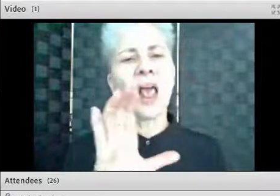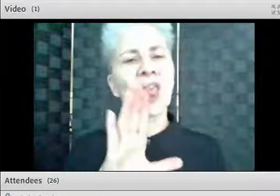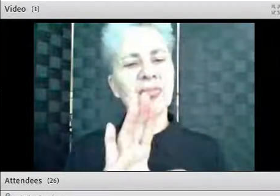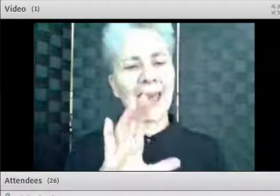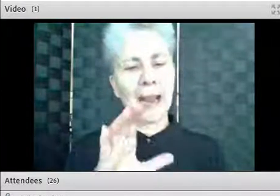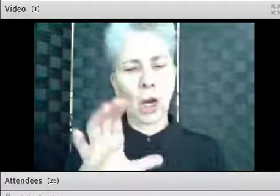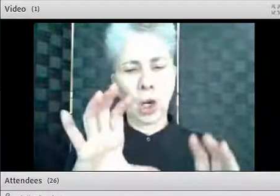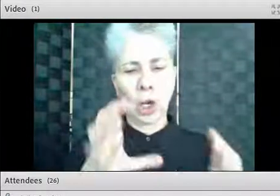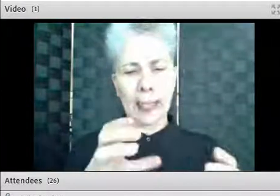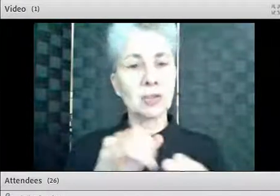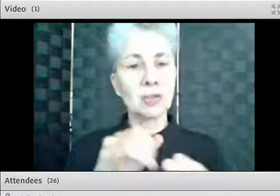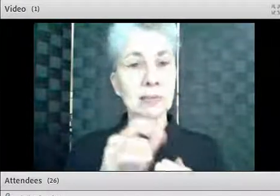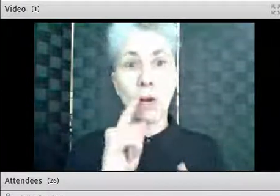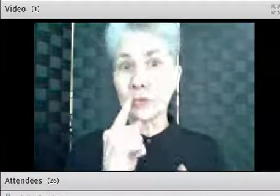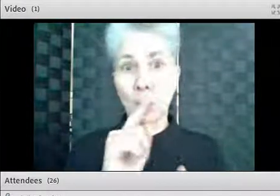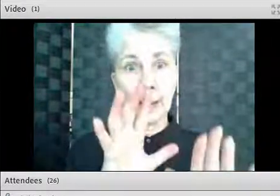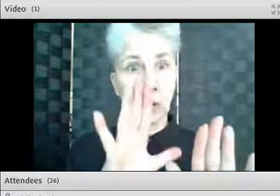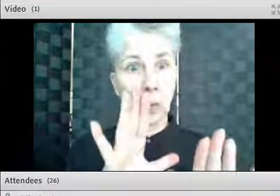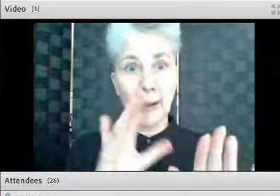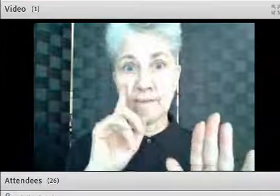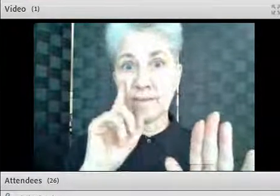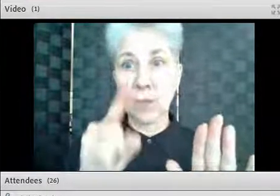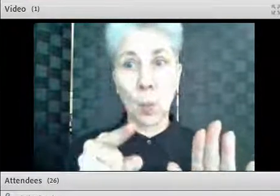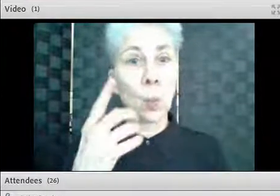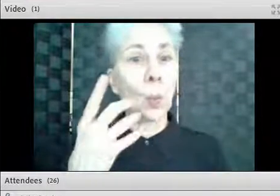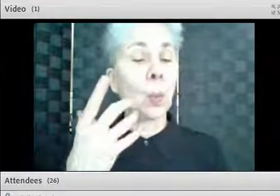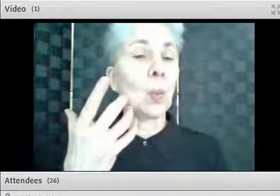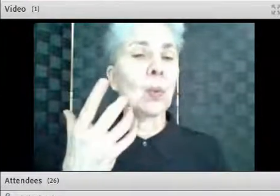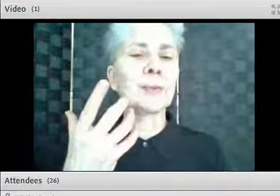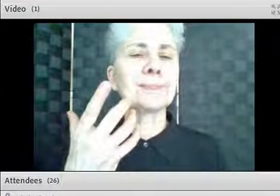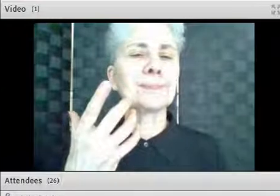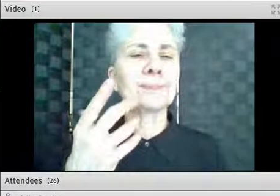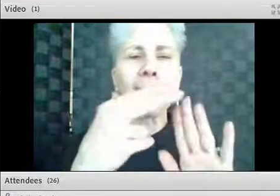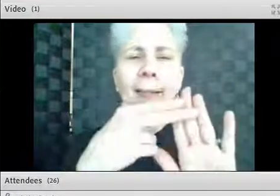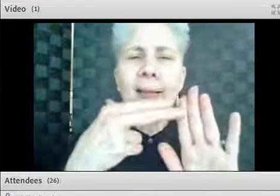for classifying every single collection out there.